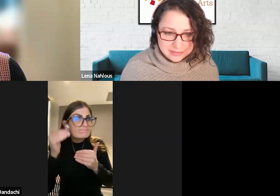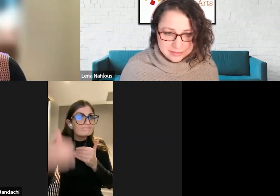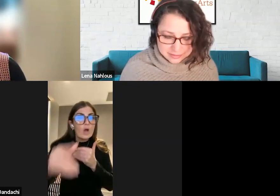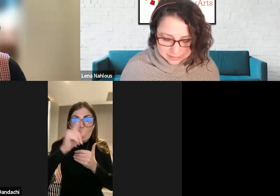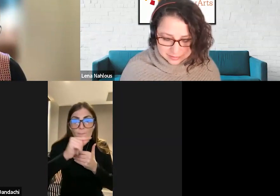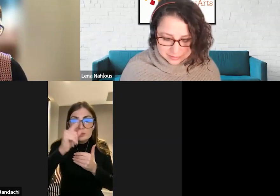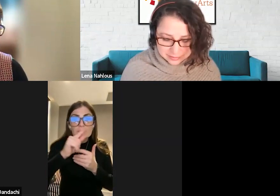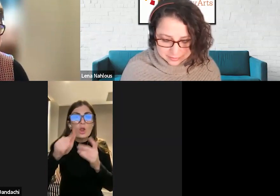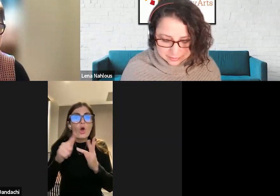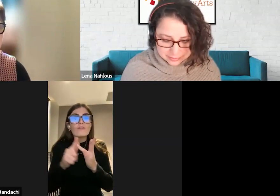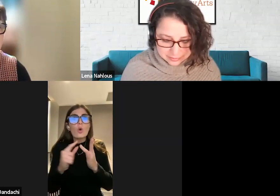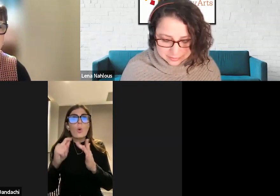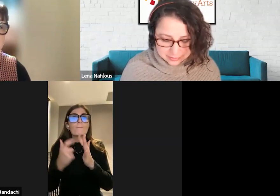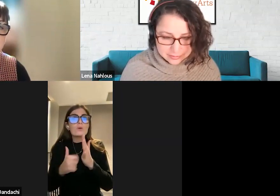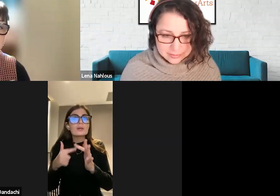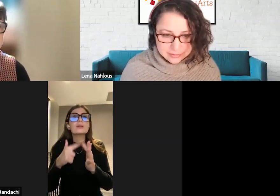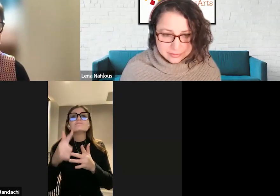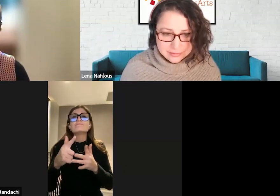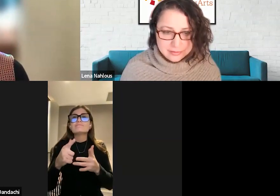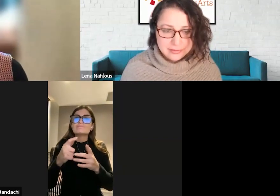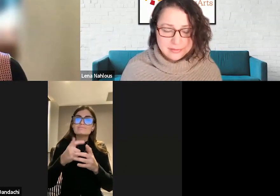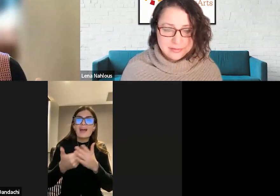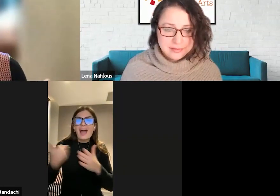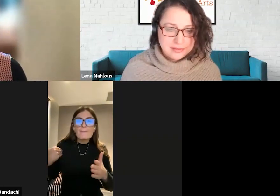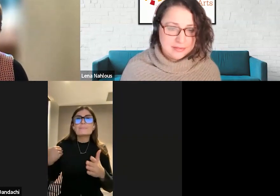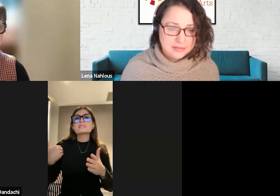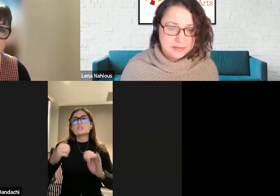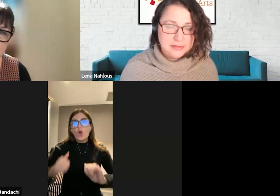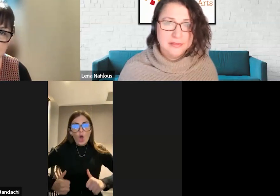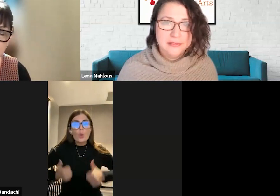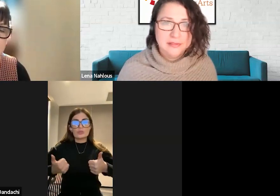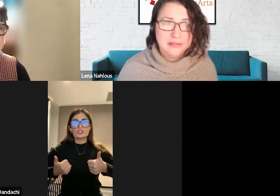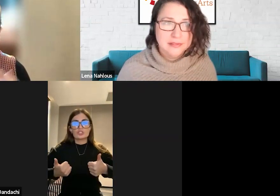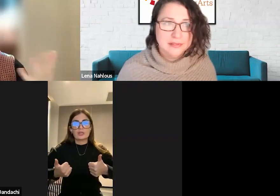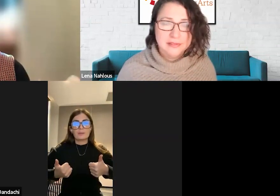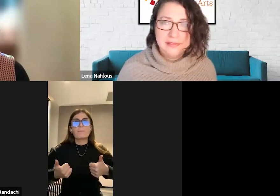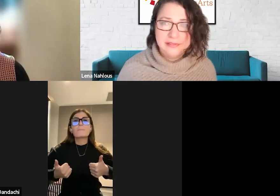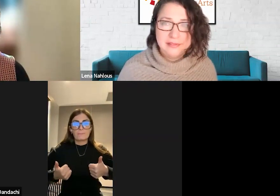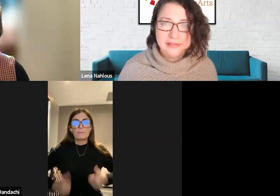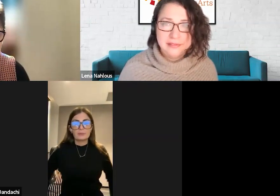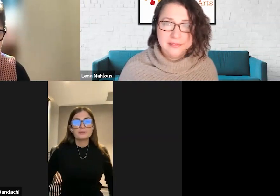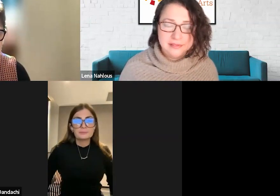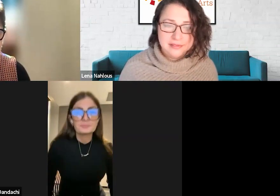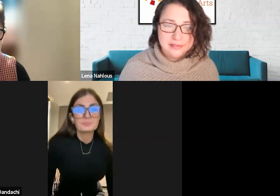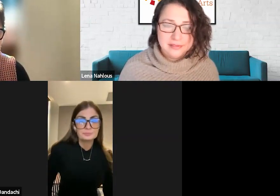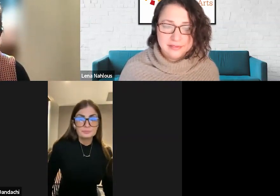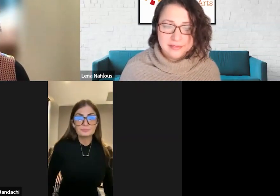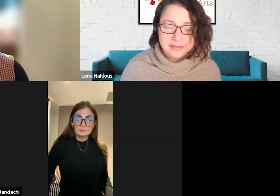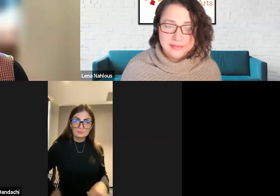he raised issues of the separation between ownership and stewardship. And again, it was about joint stock corporations